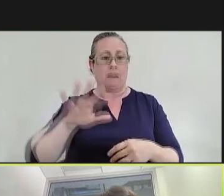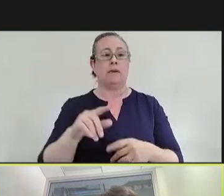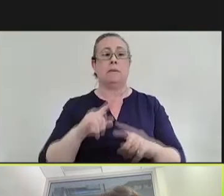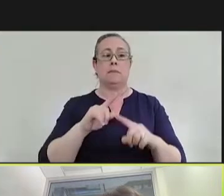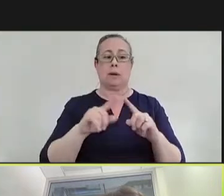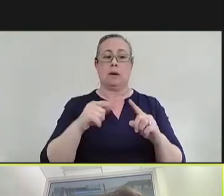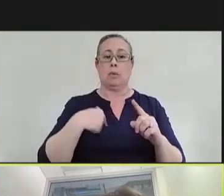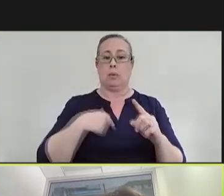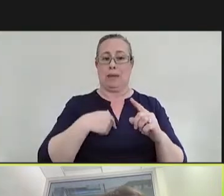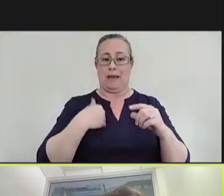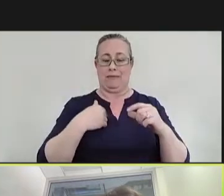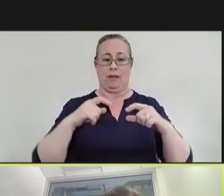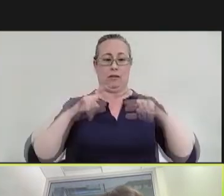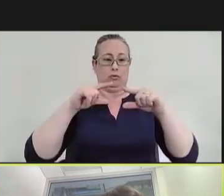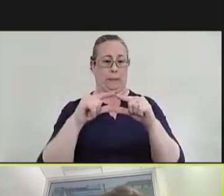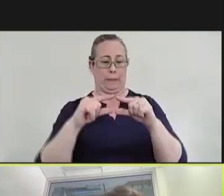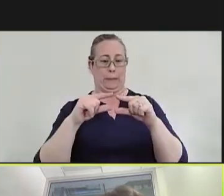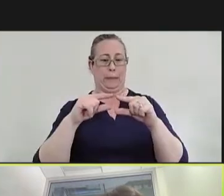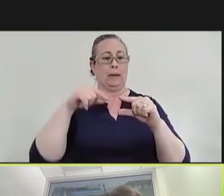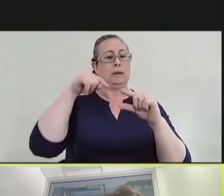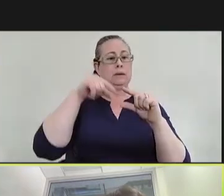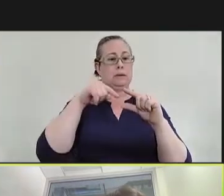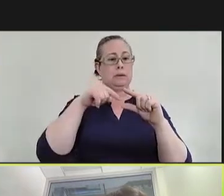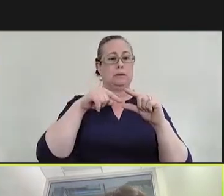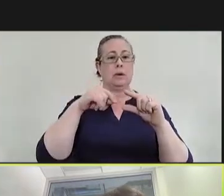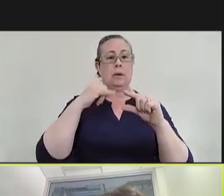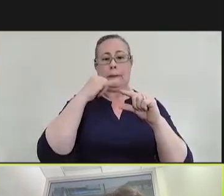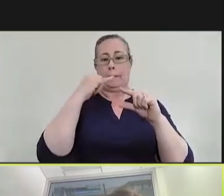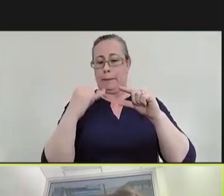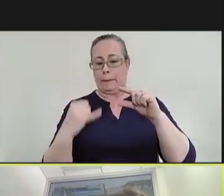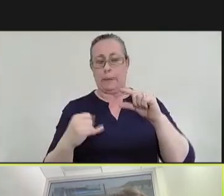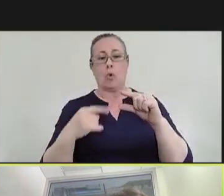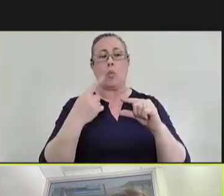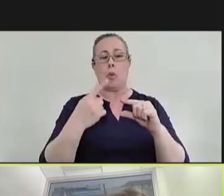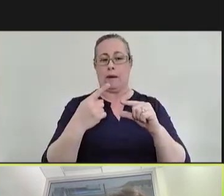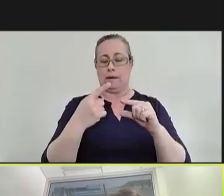So in the lower left, IF53DN5B, one of these components was used as the base.